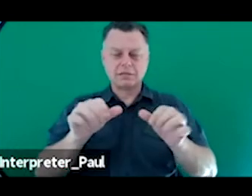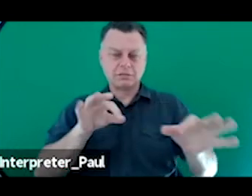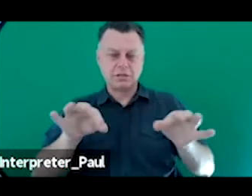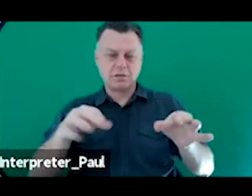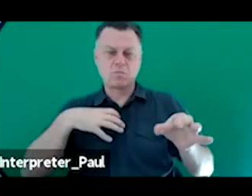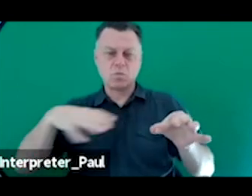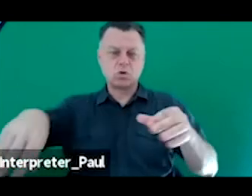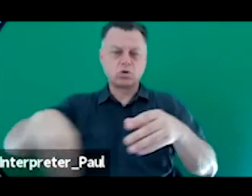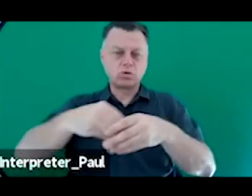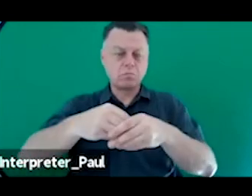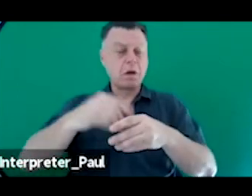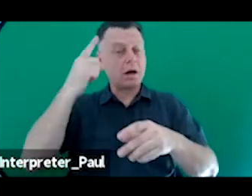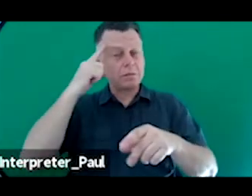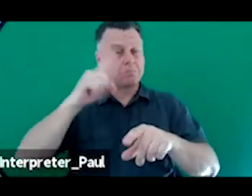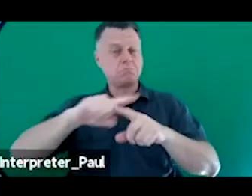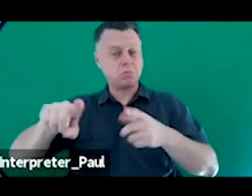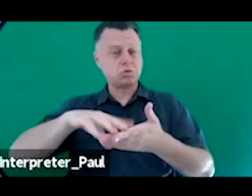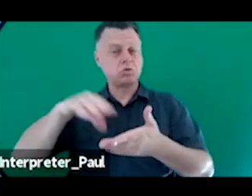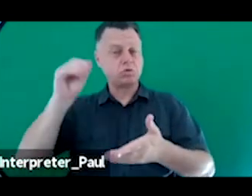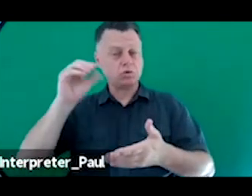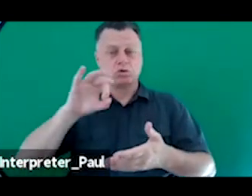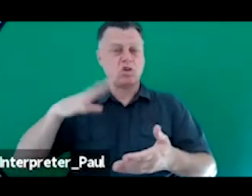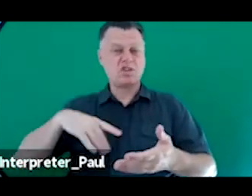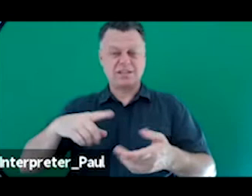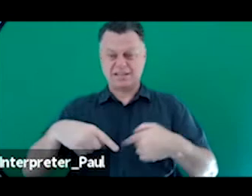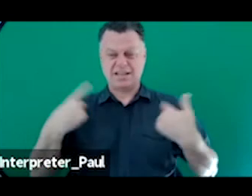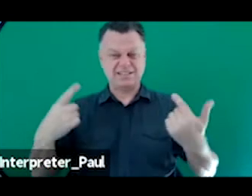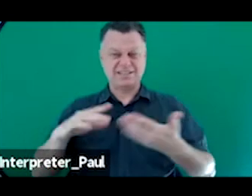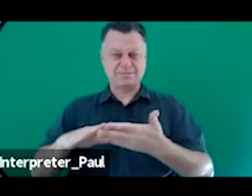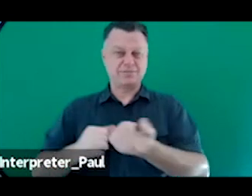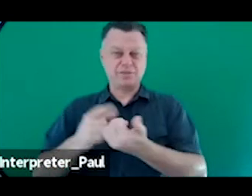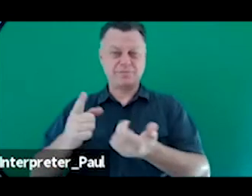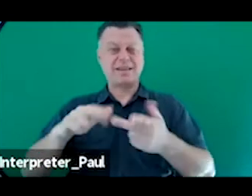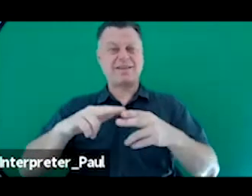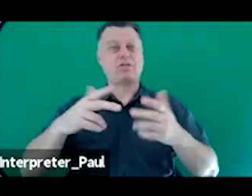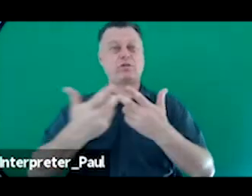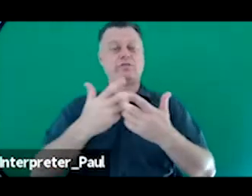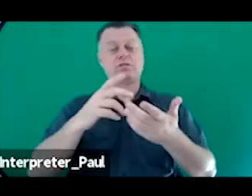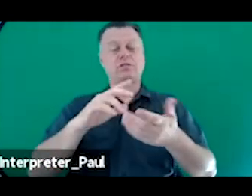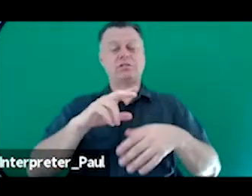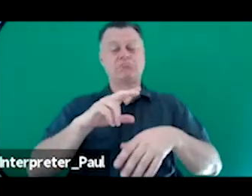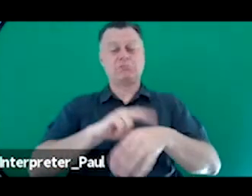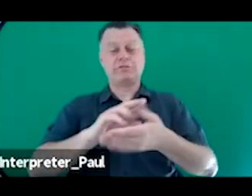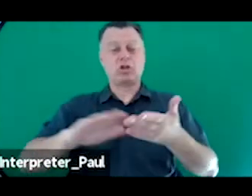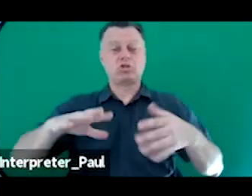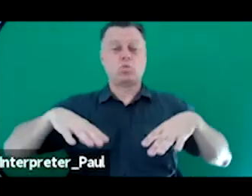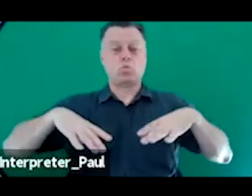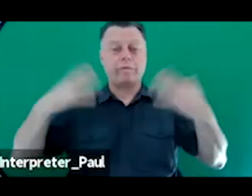most of those students probably would not need our help or need as much of our help as we normally